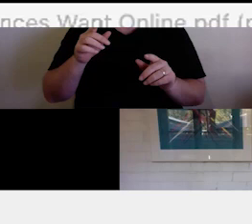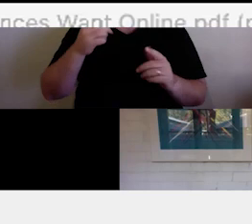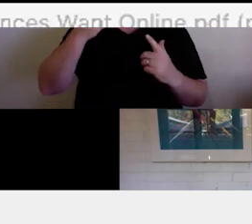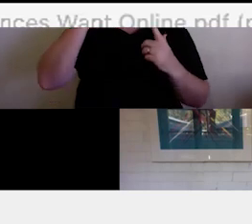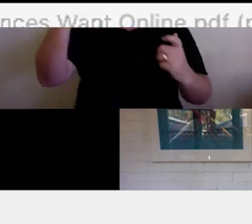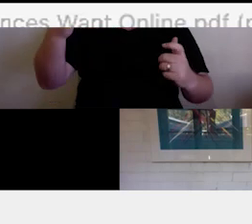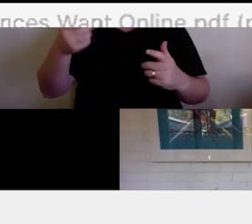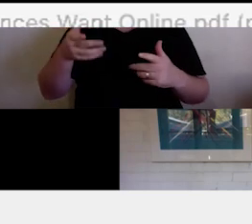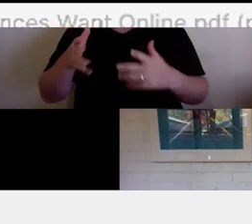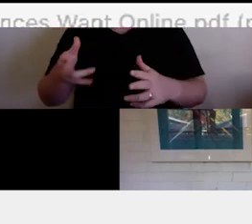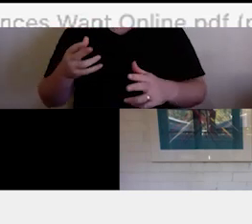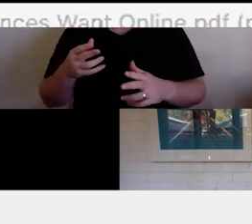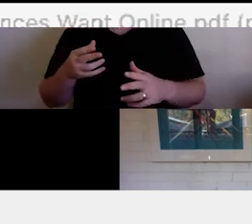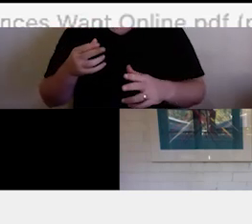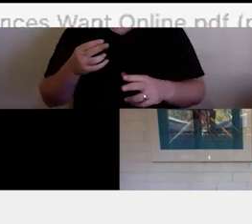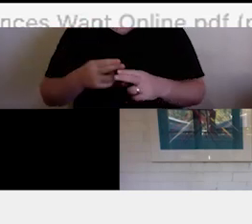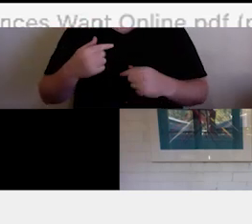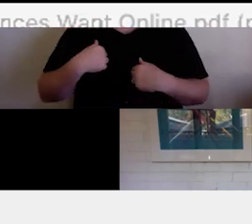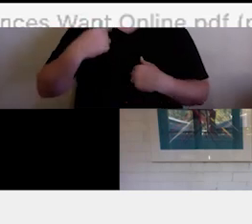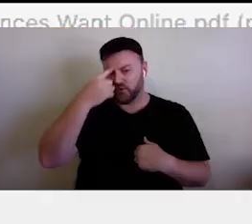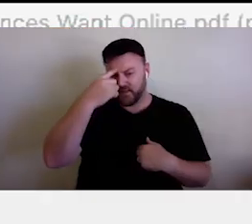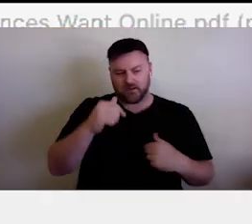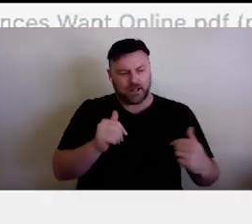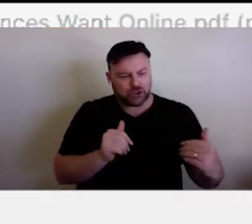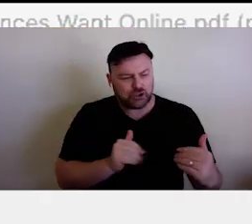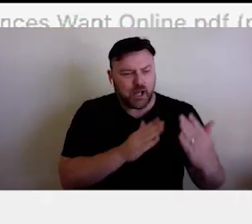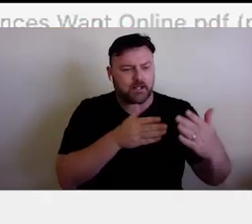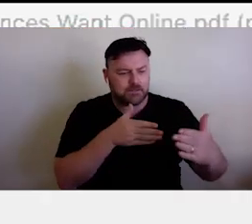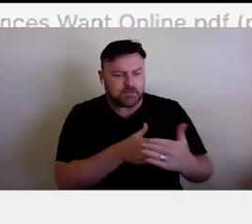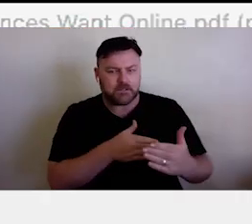engagement and I want to acknowledge a colleague for helping me kind of